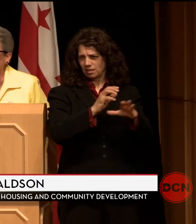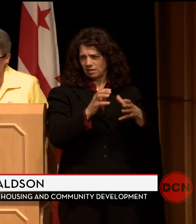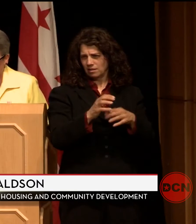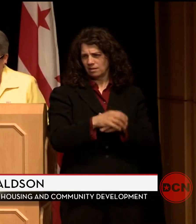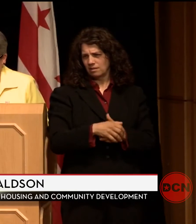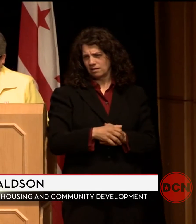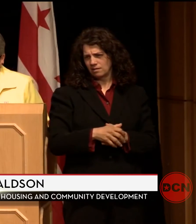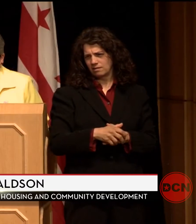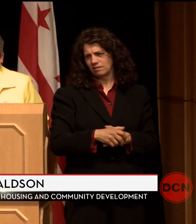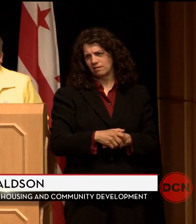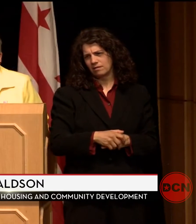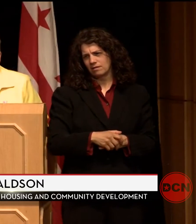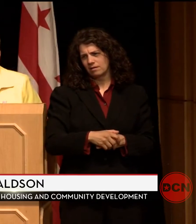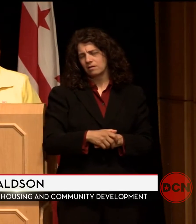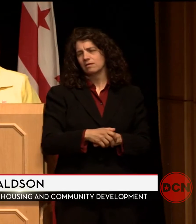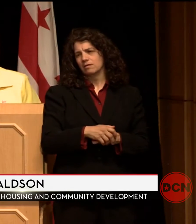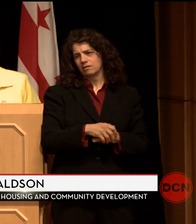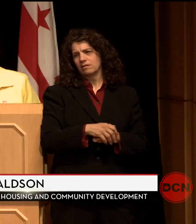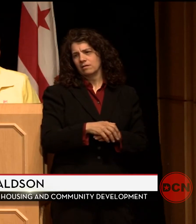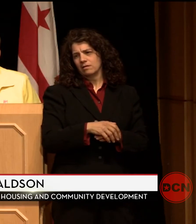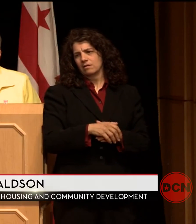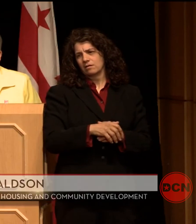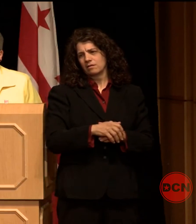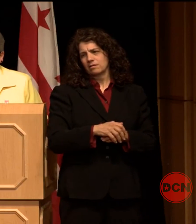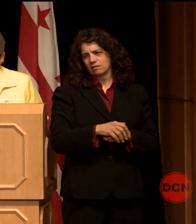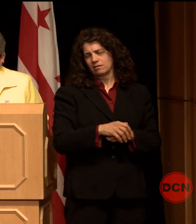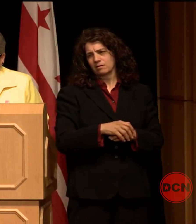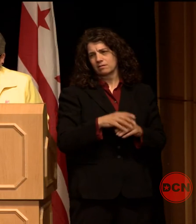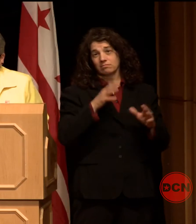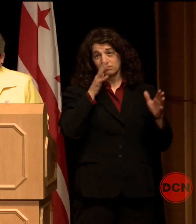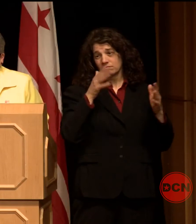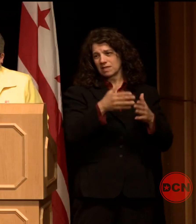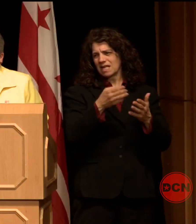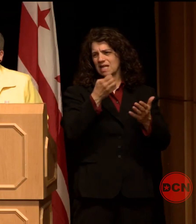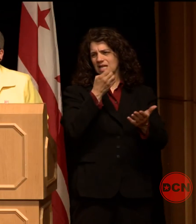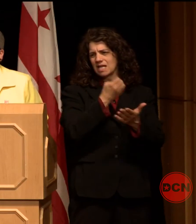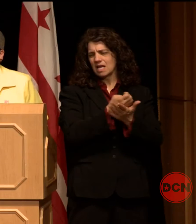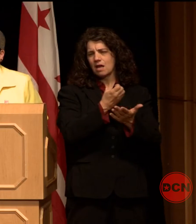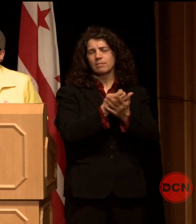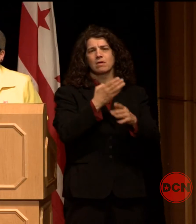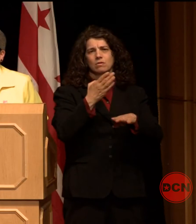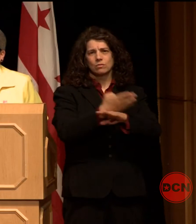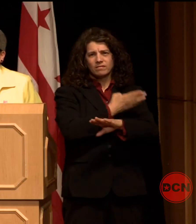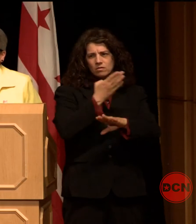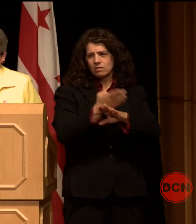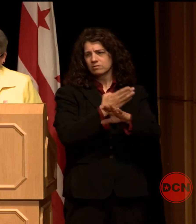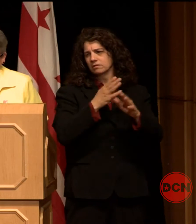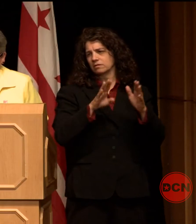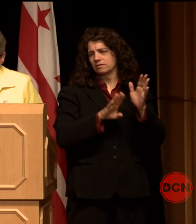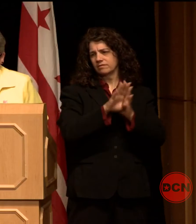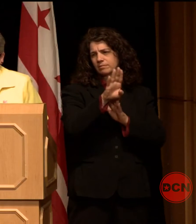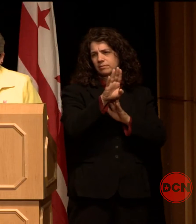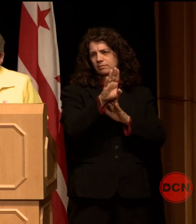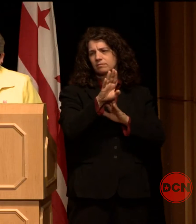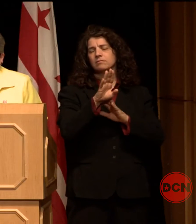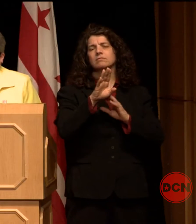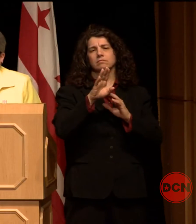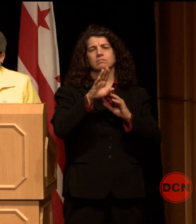AFFORDABLE HOUSING AND ECONOMIC DEVELOPMENT AND REVITALIZING UNDERSERVED COMMUNITIES IN THE DISTRICT OF COLUMBIA.